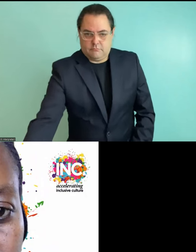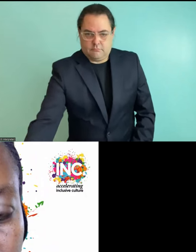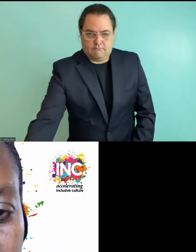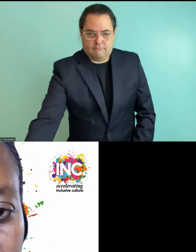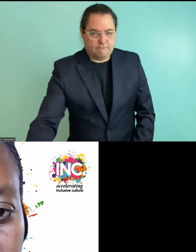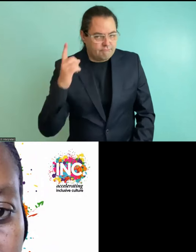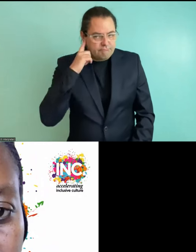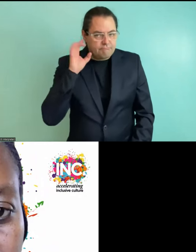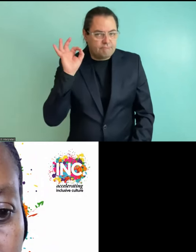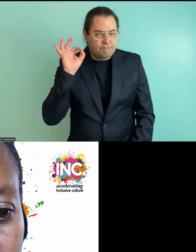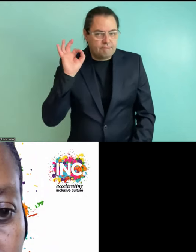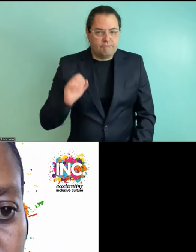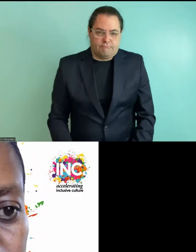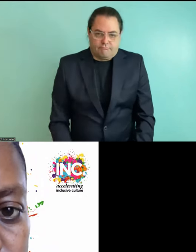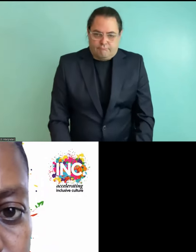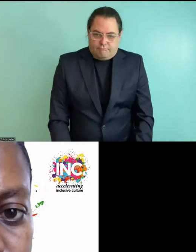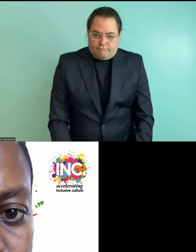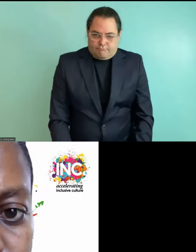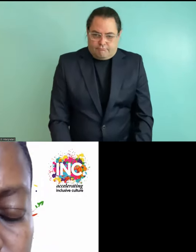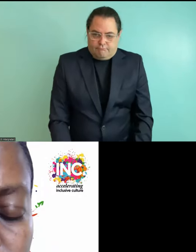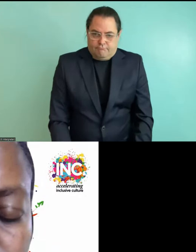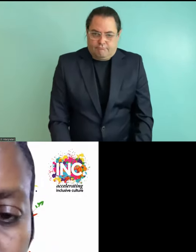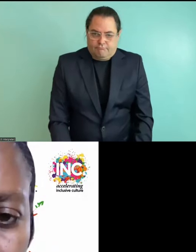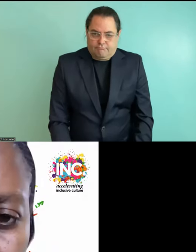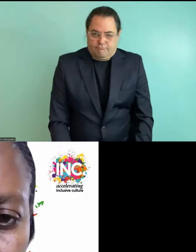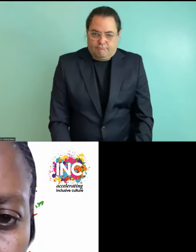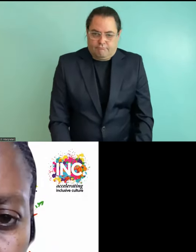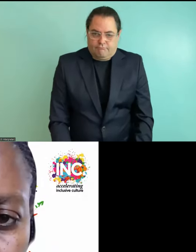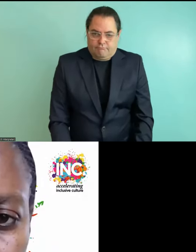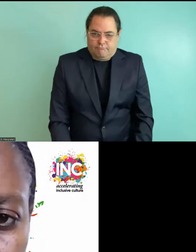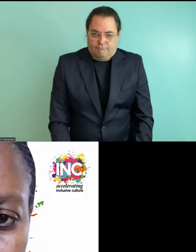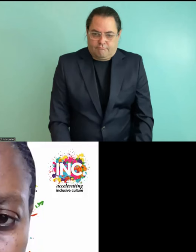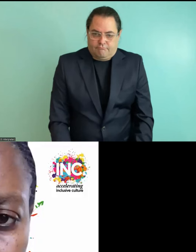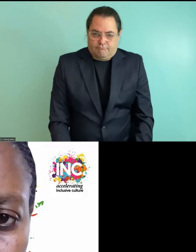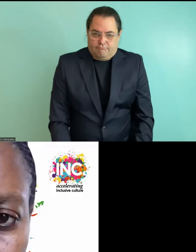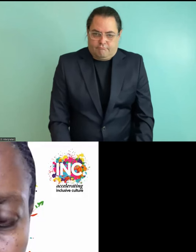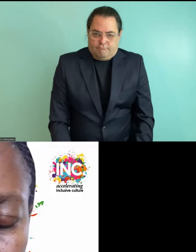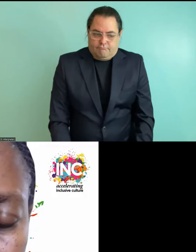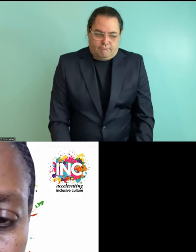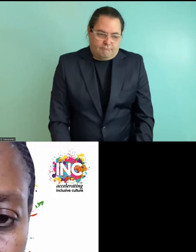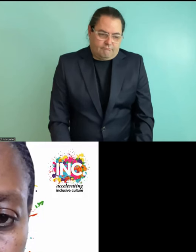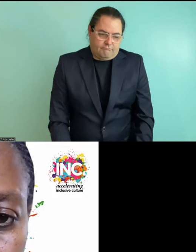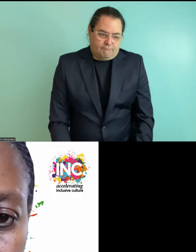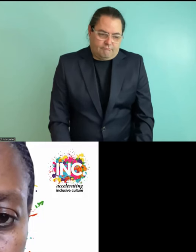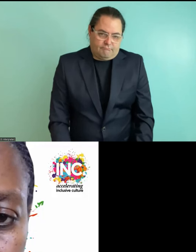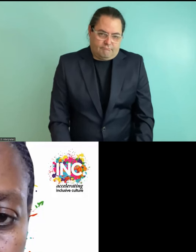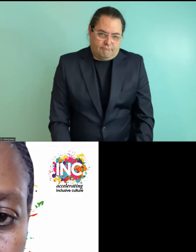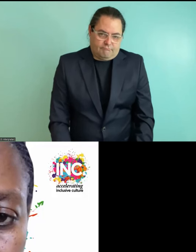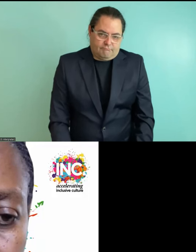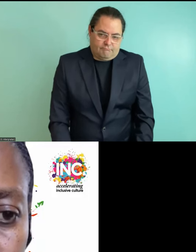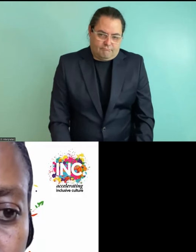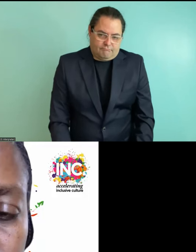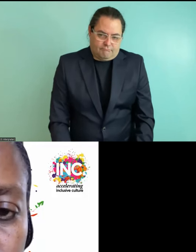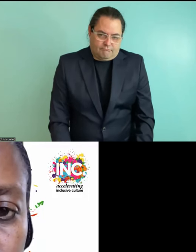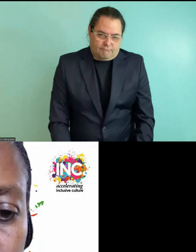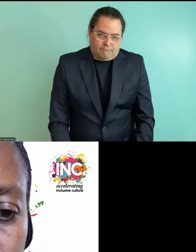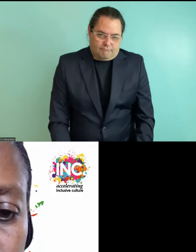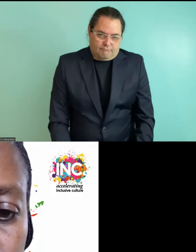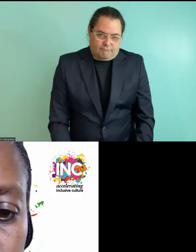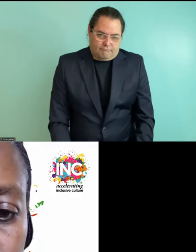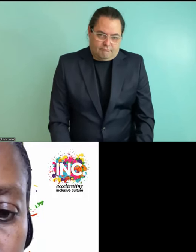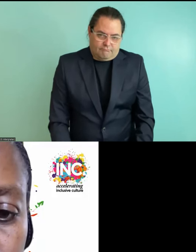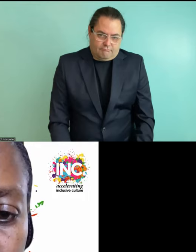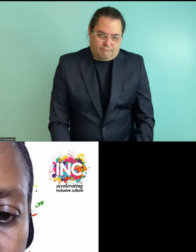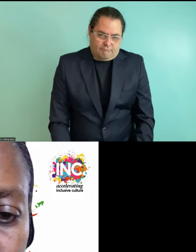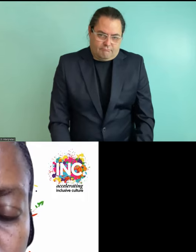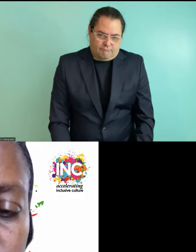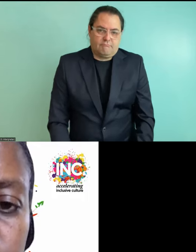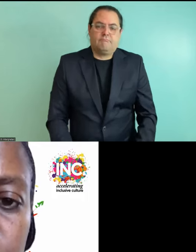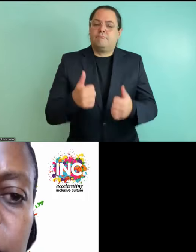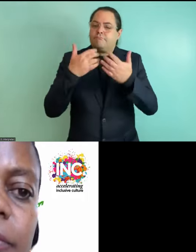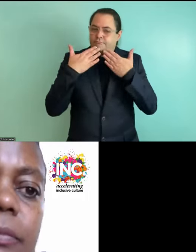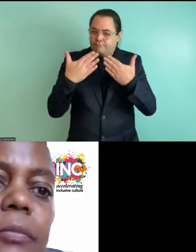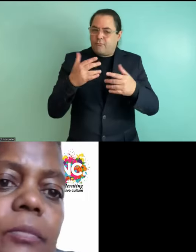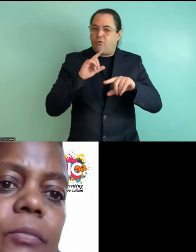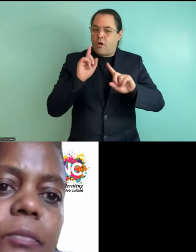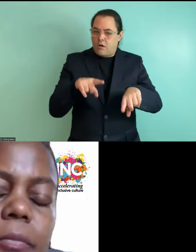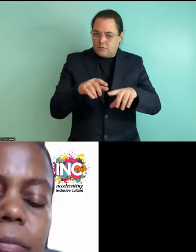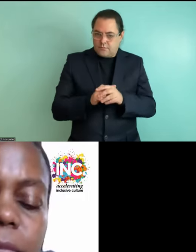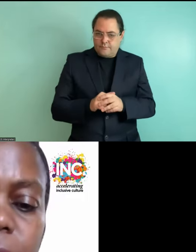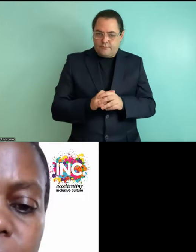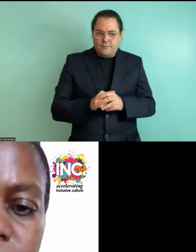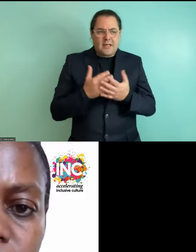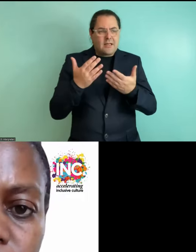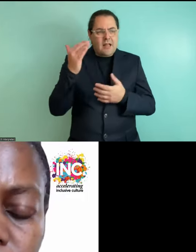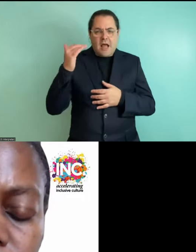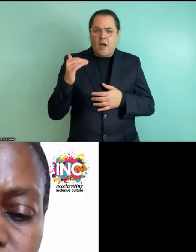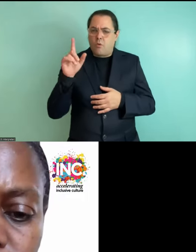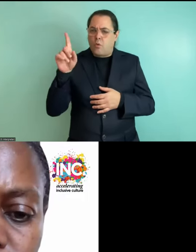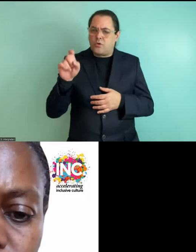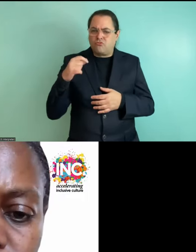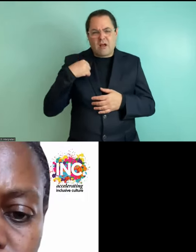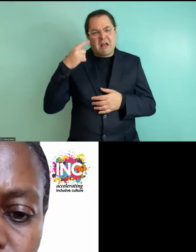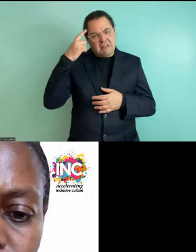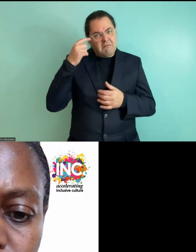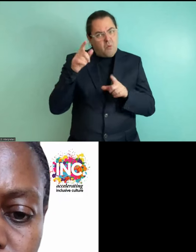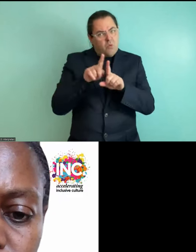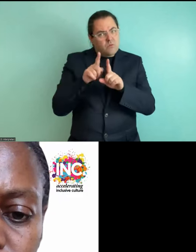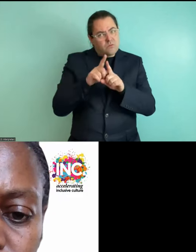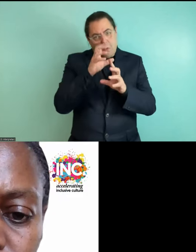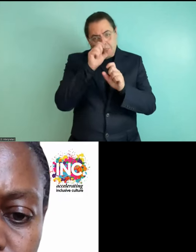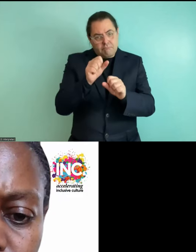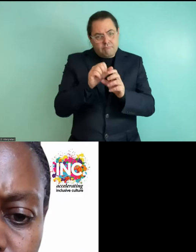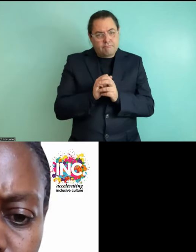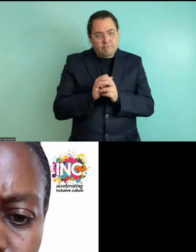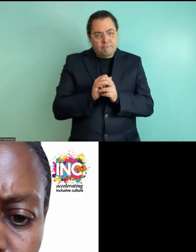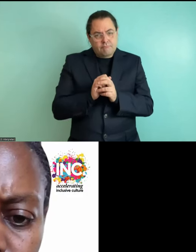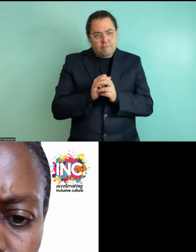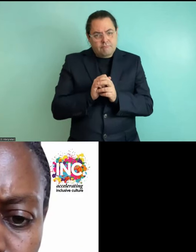11:09:07 Pima 11:09:13 Indians case you're entering it keep